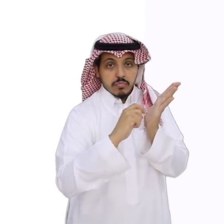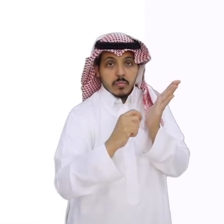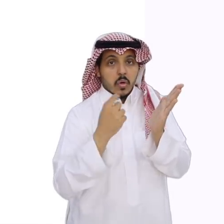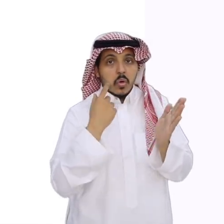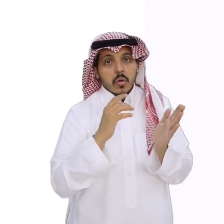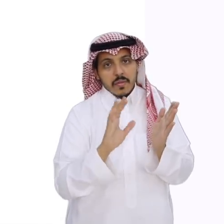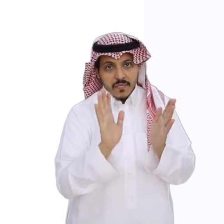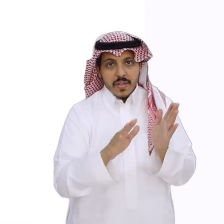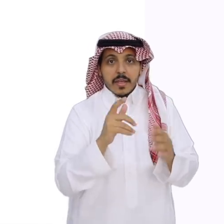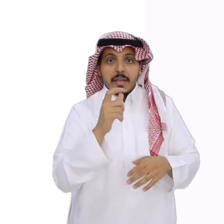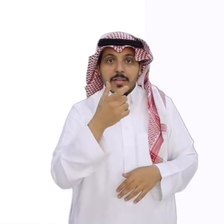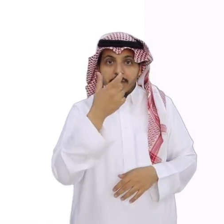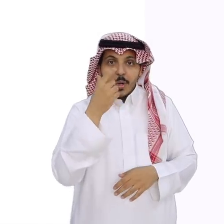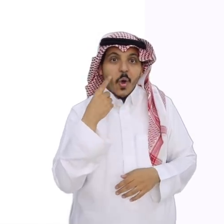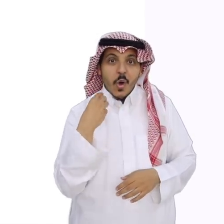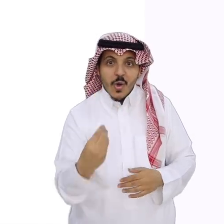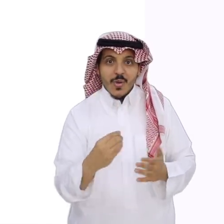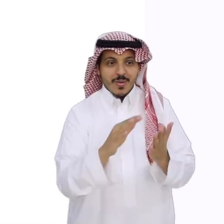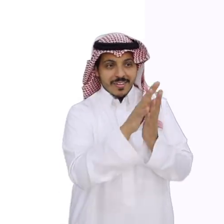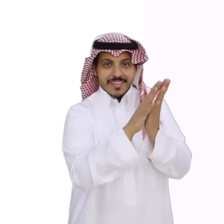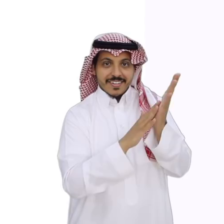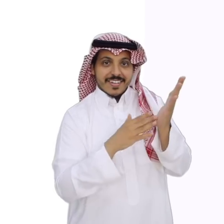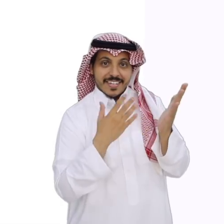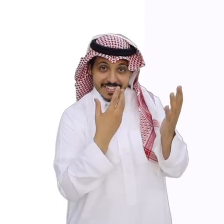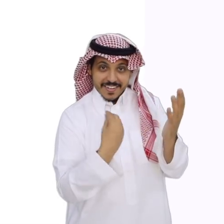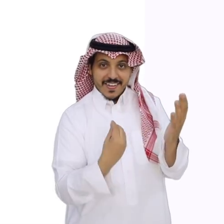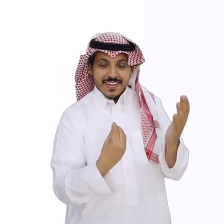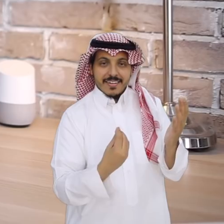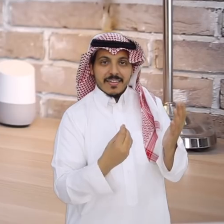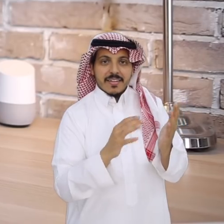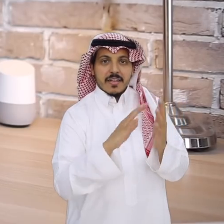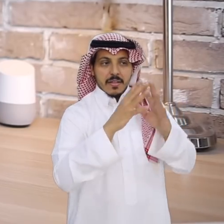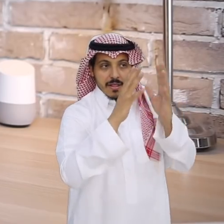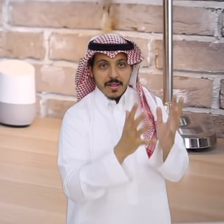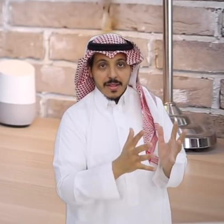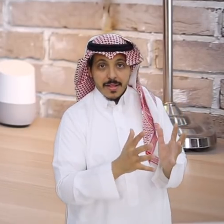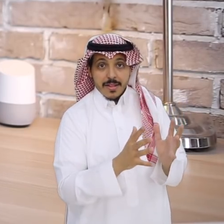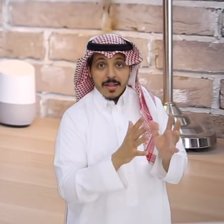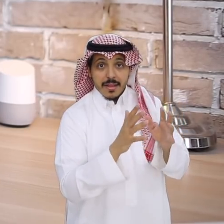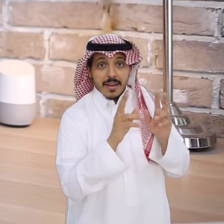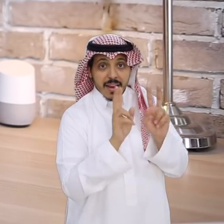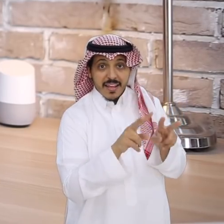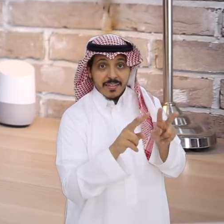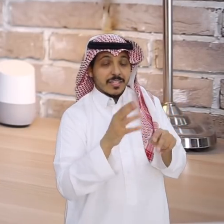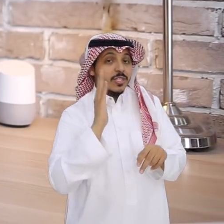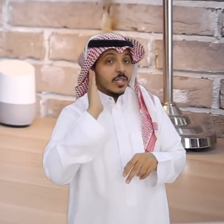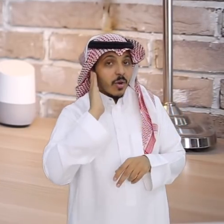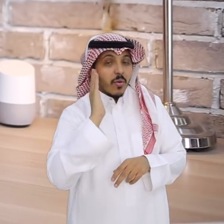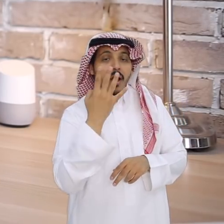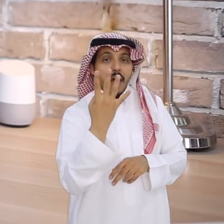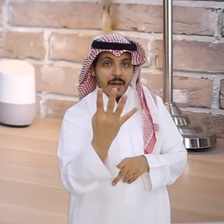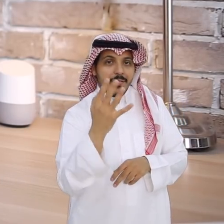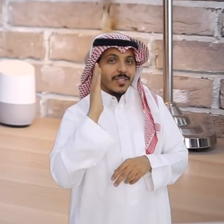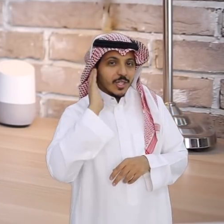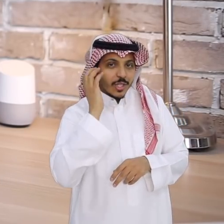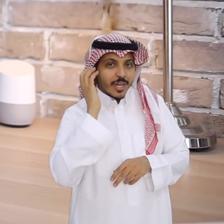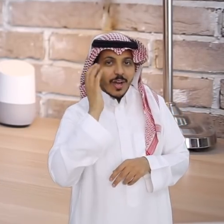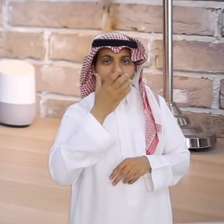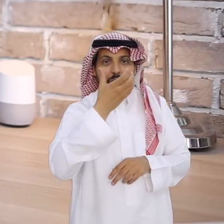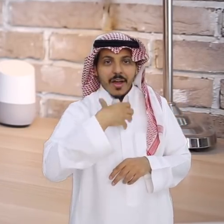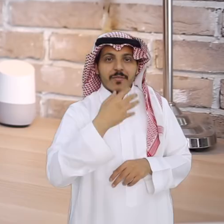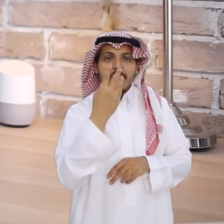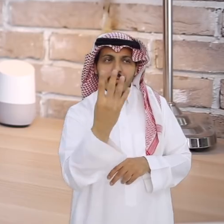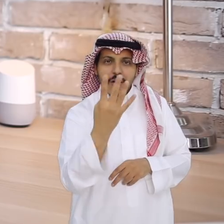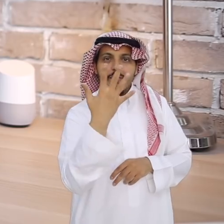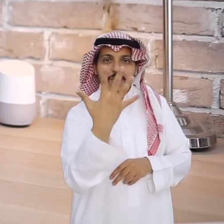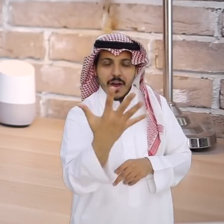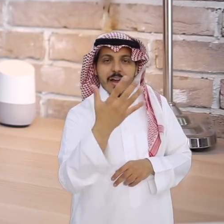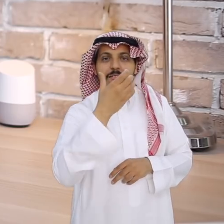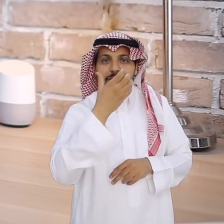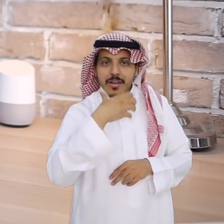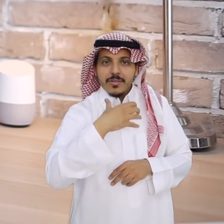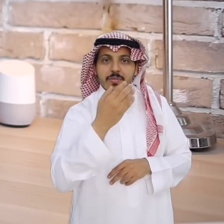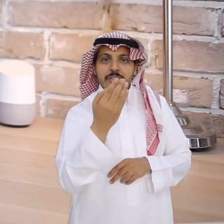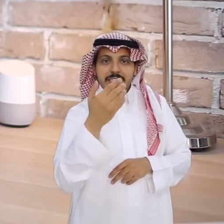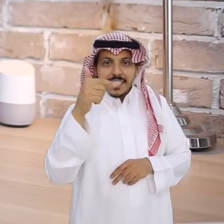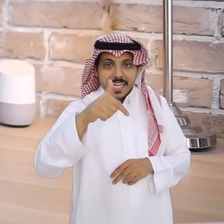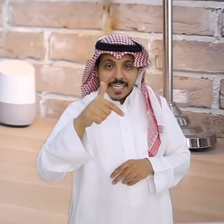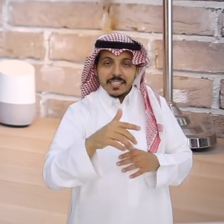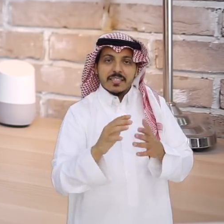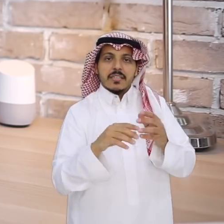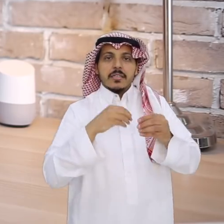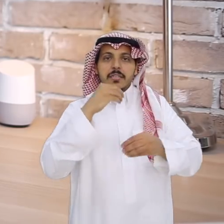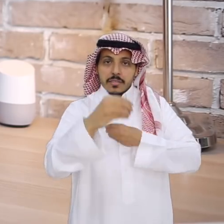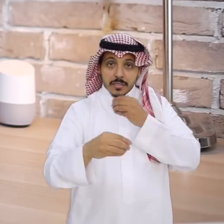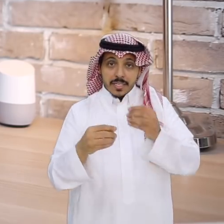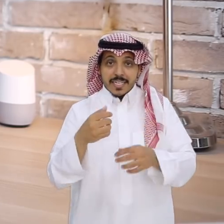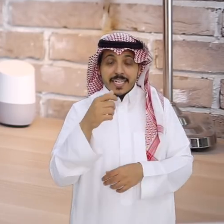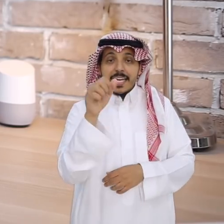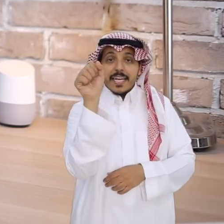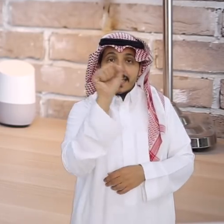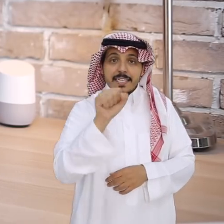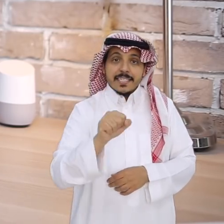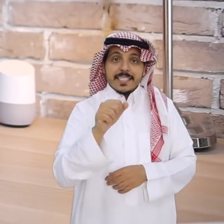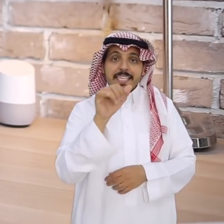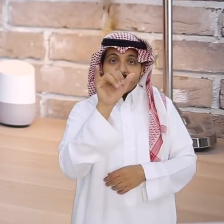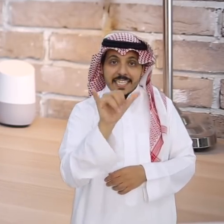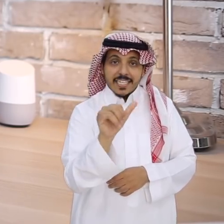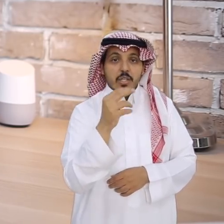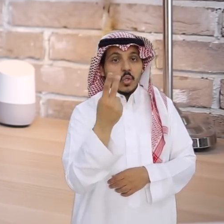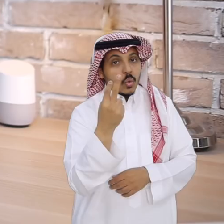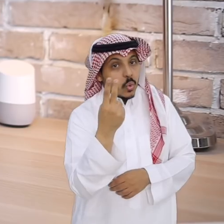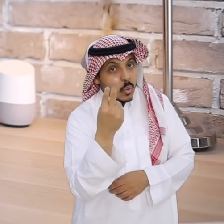It will be a beautiful phone, let's hope the previous generations of iPhone to come back in the design of this new iPhone